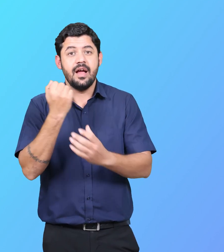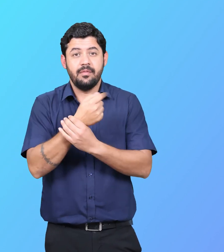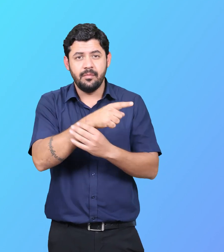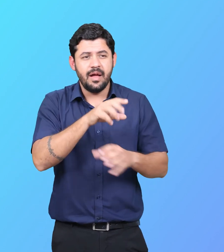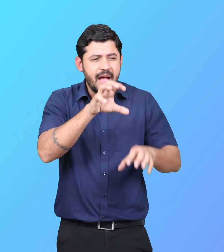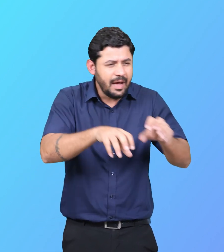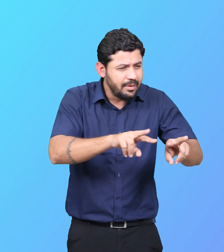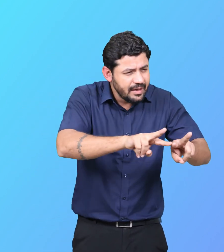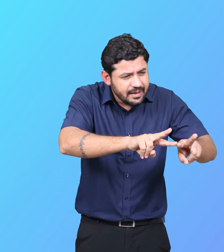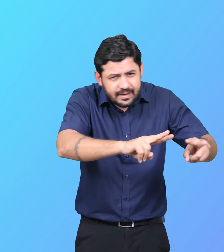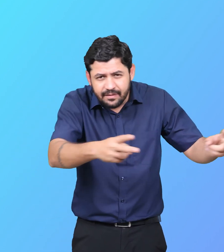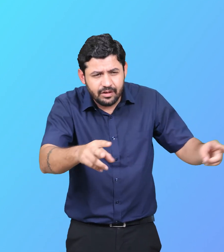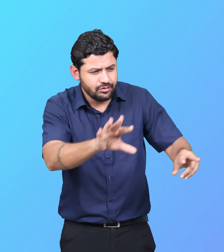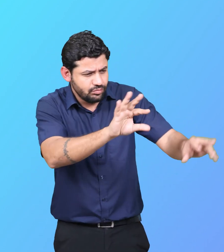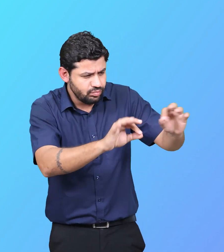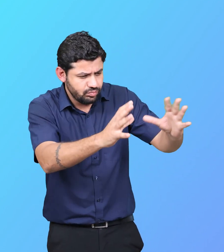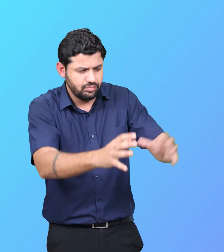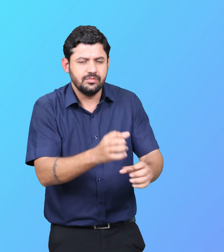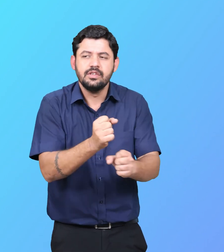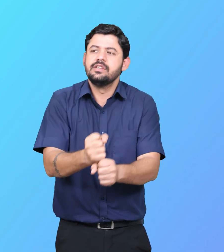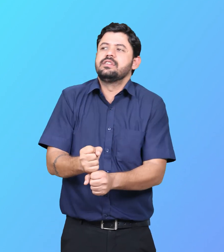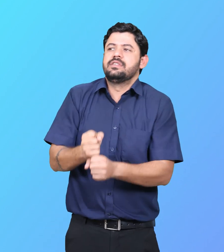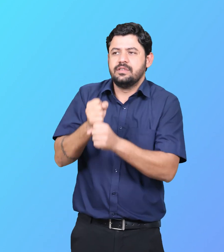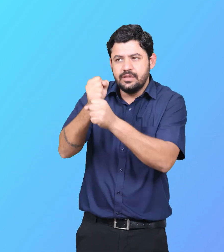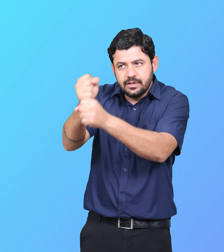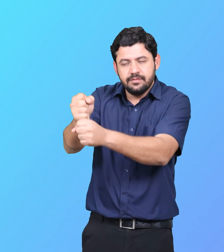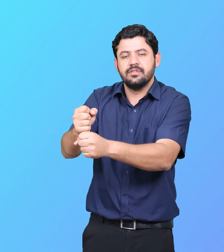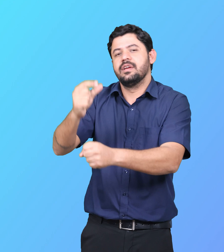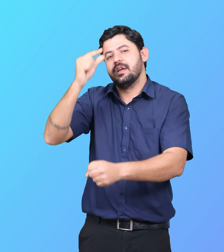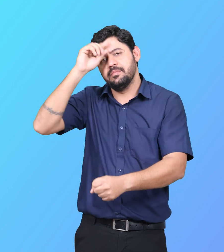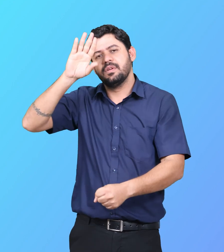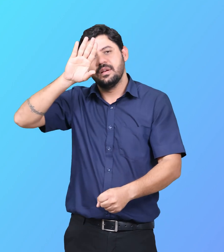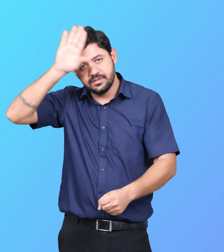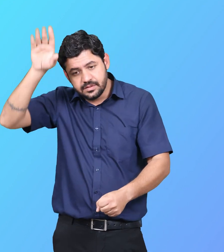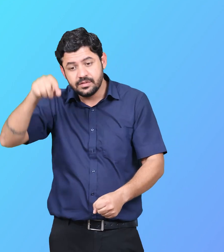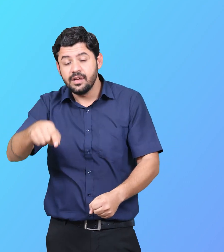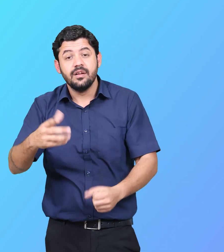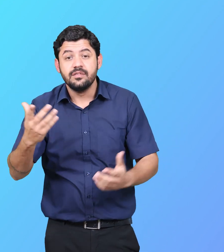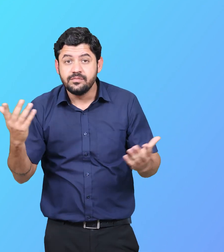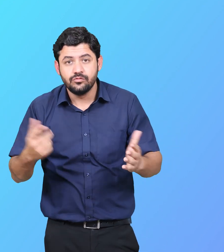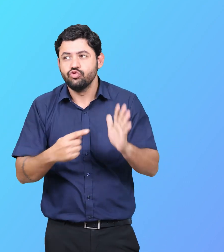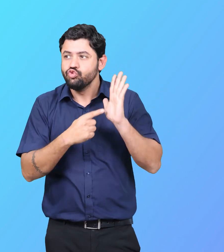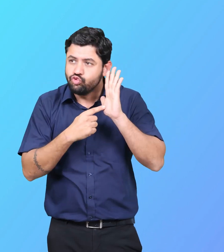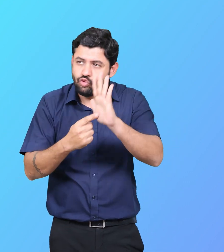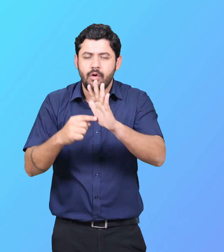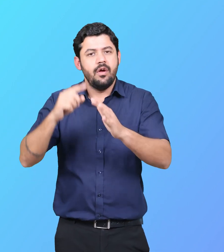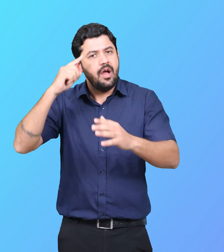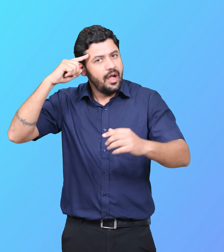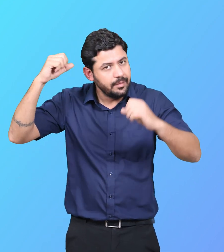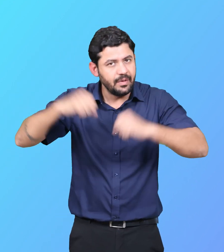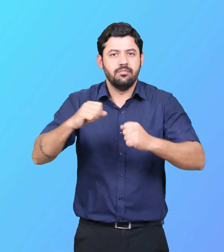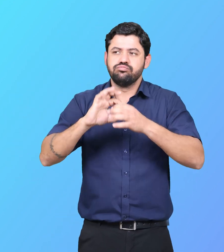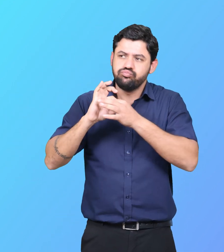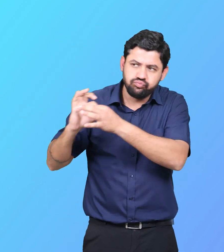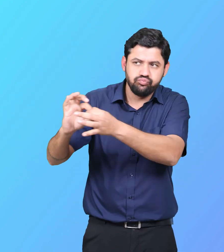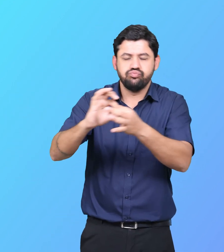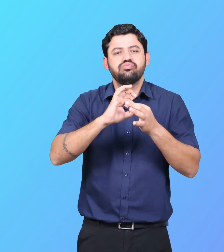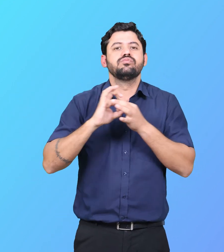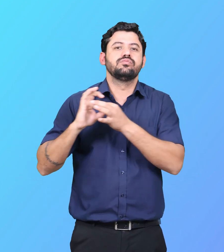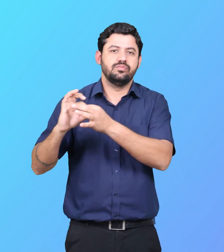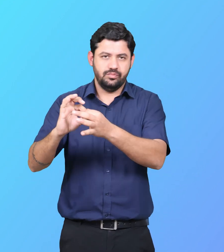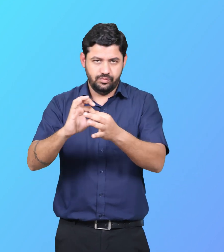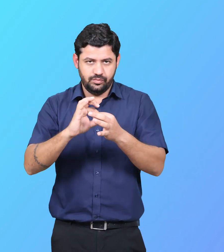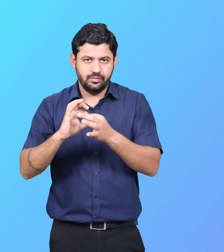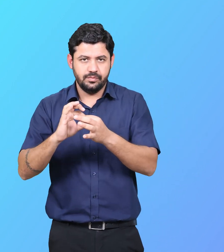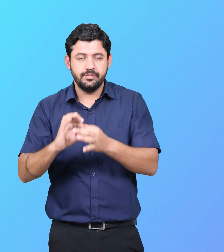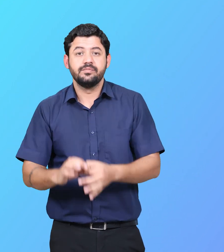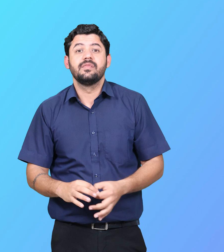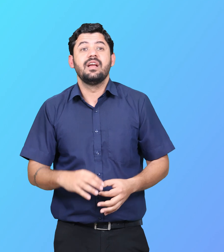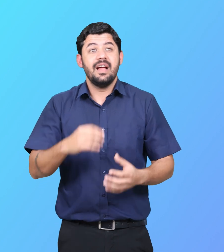Abraham brought some of his sheep and cattle and offered them to the king. Then the two men made an agreement to be loyal to each other.